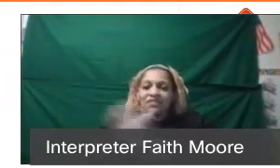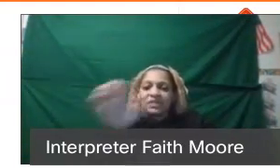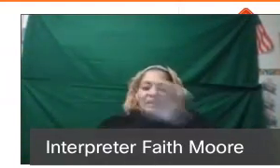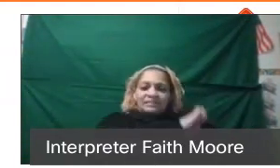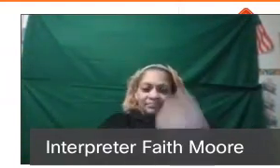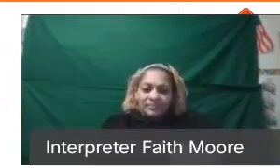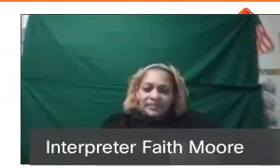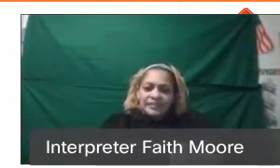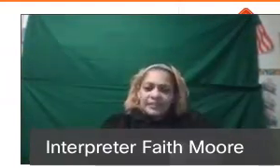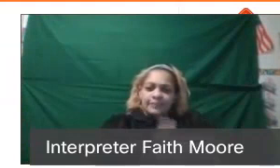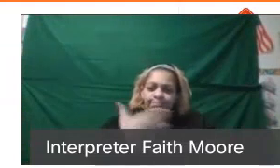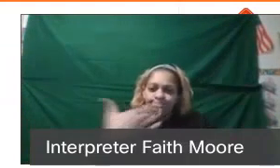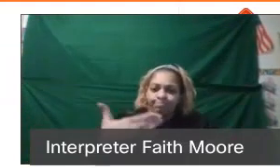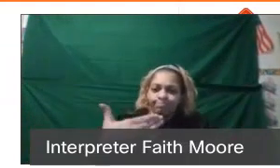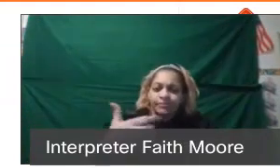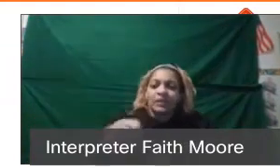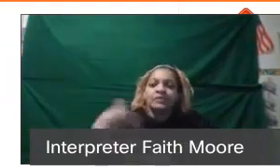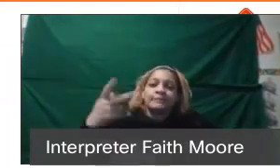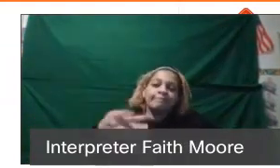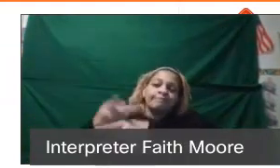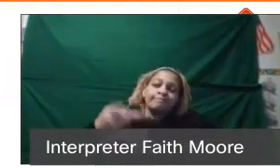Better you need from any type of lights.